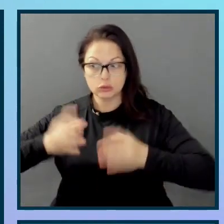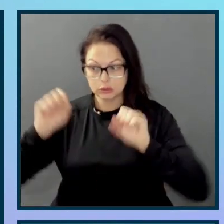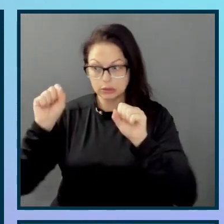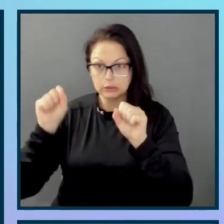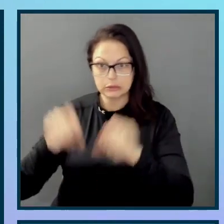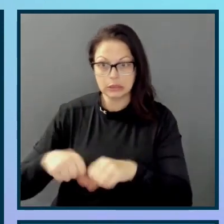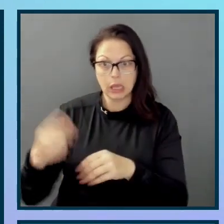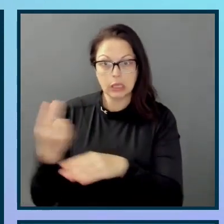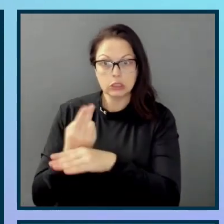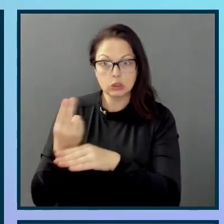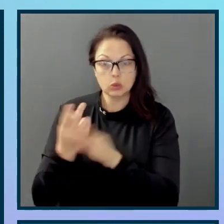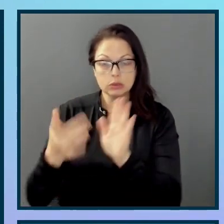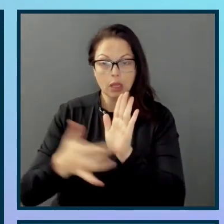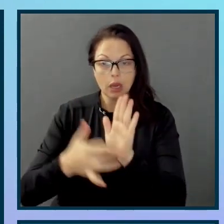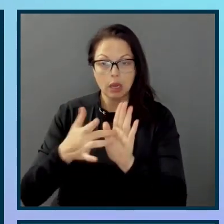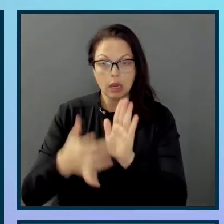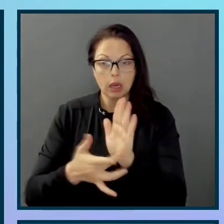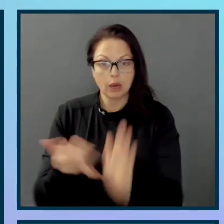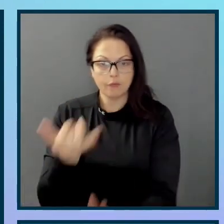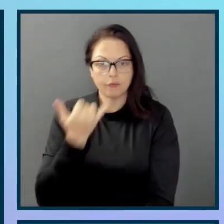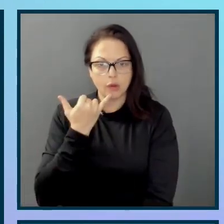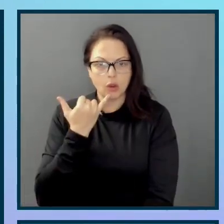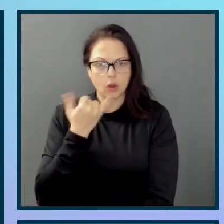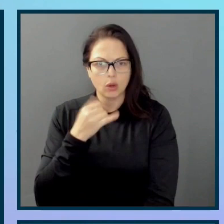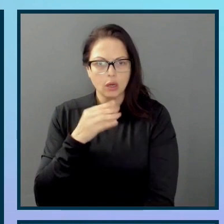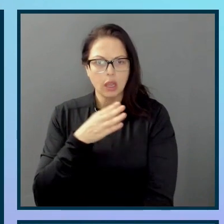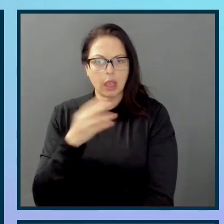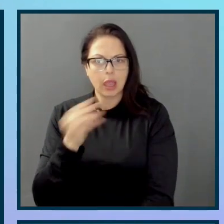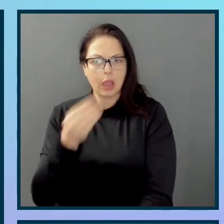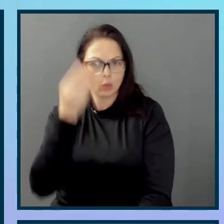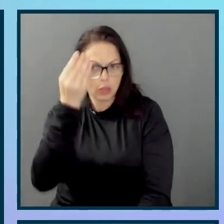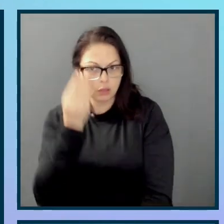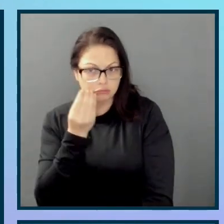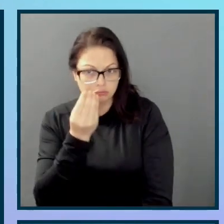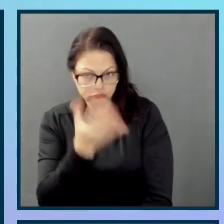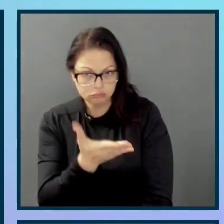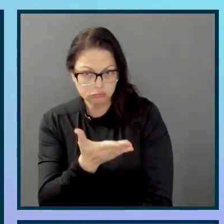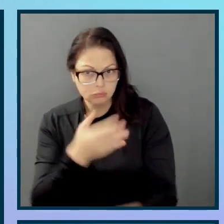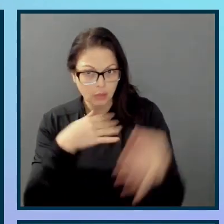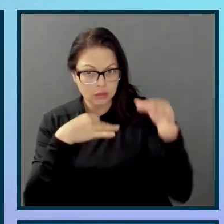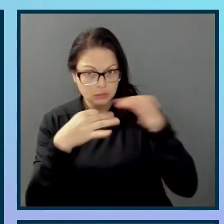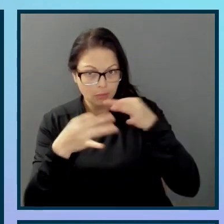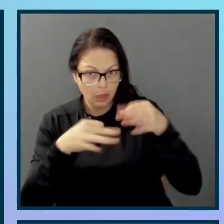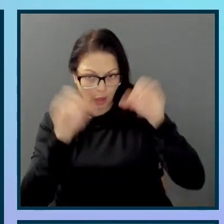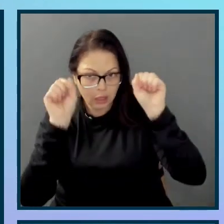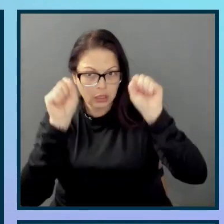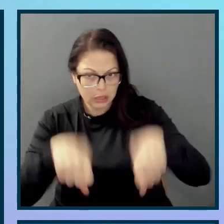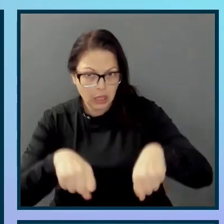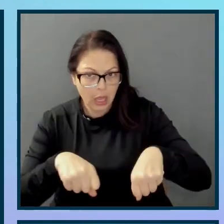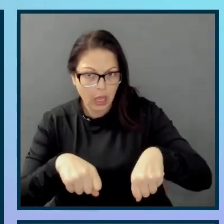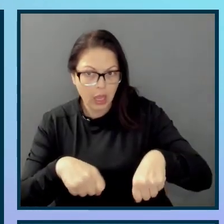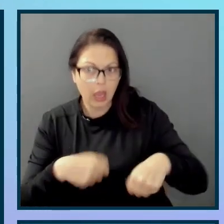And you could see the lights going on-off in the head when I would pull out the iPhone, turn on voiceover,